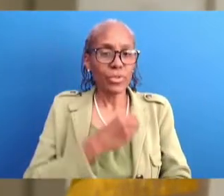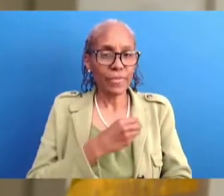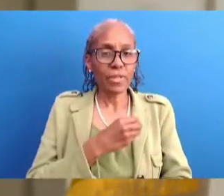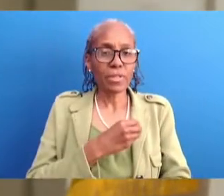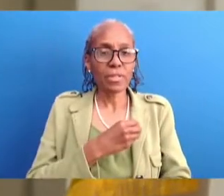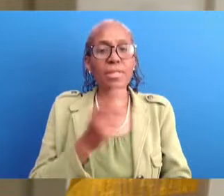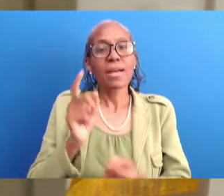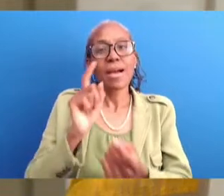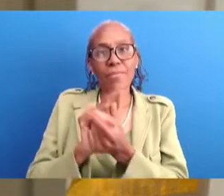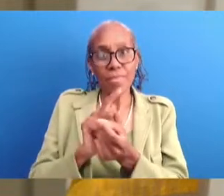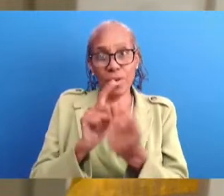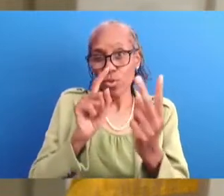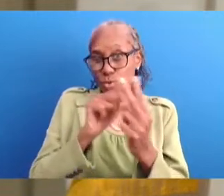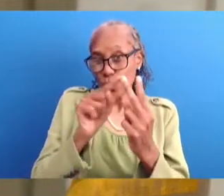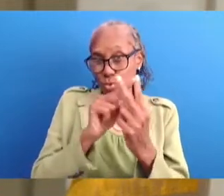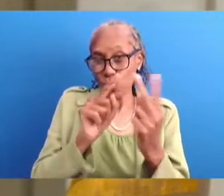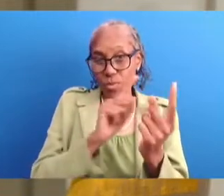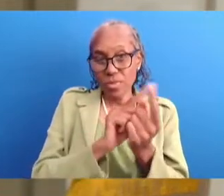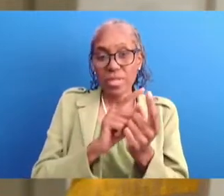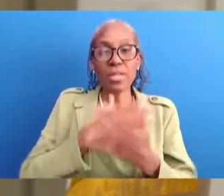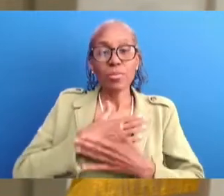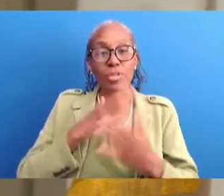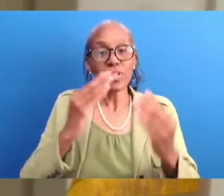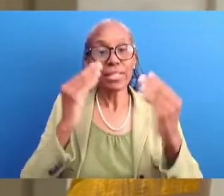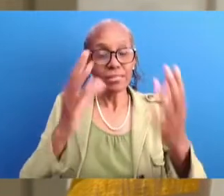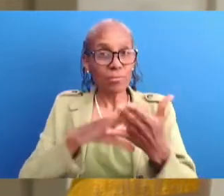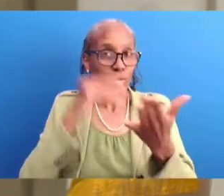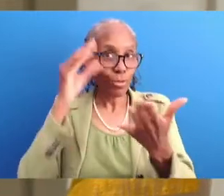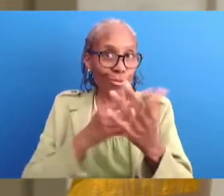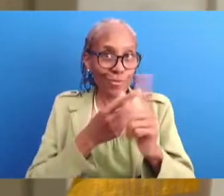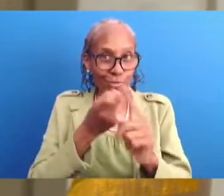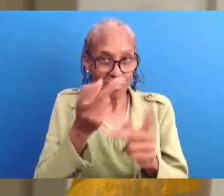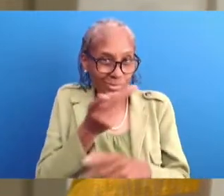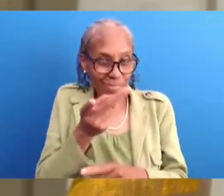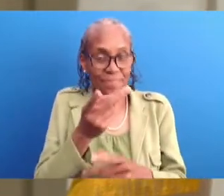AND I APPRECIATE YOUR SPEECH, IT